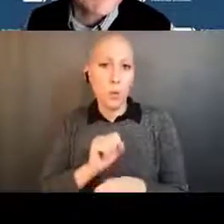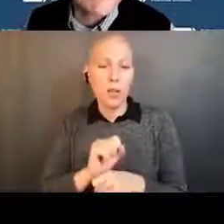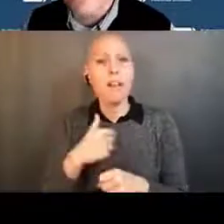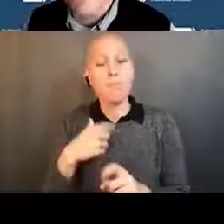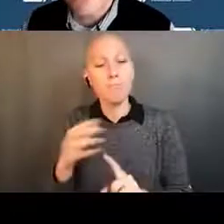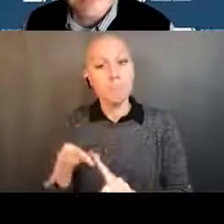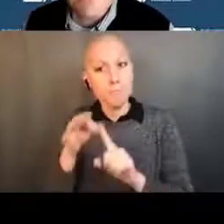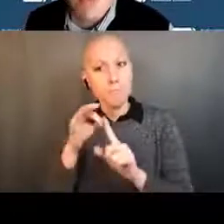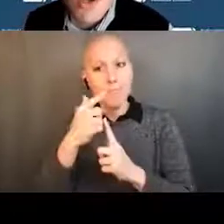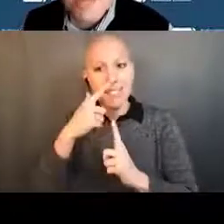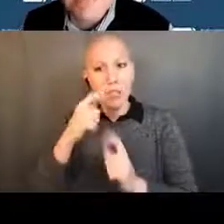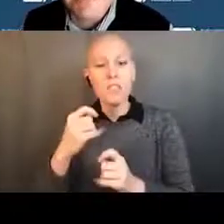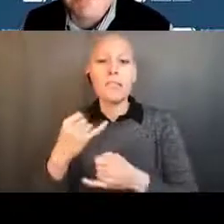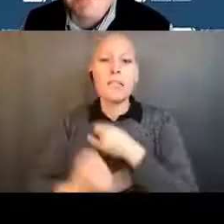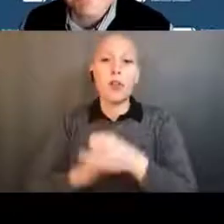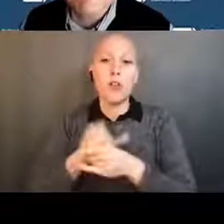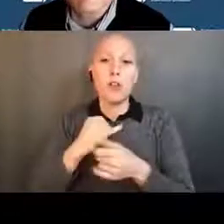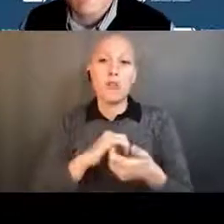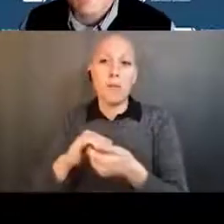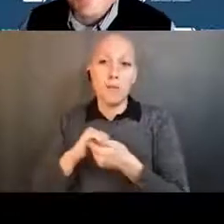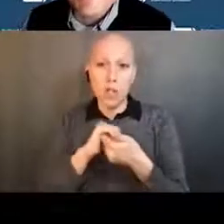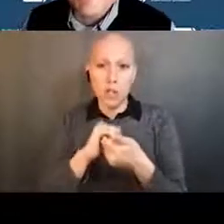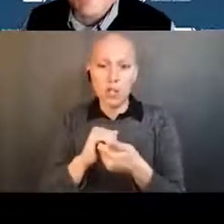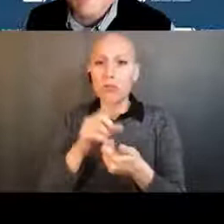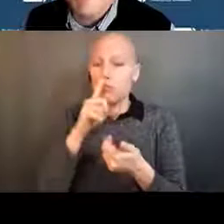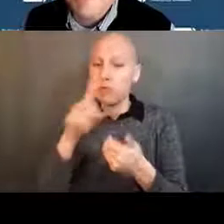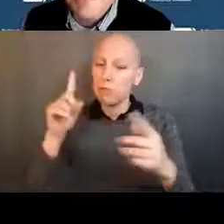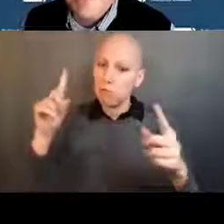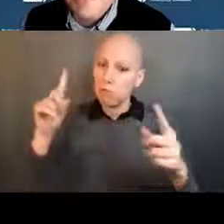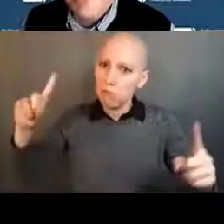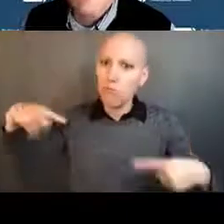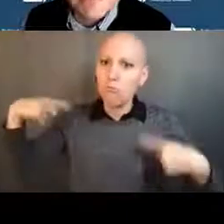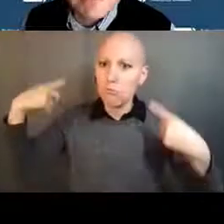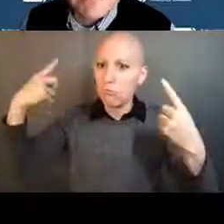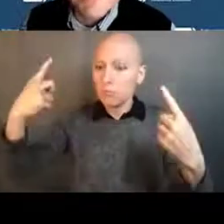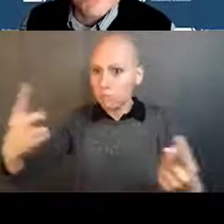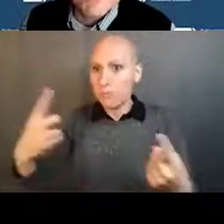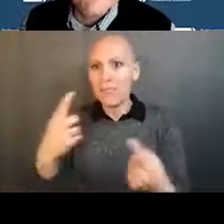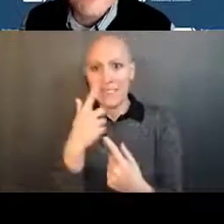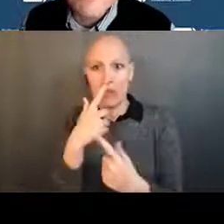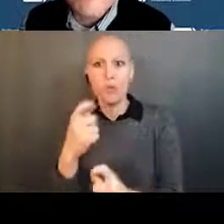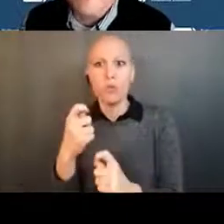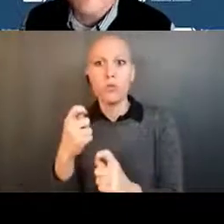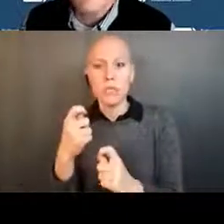this is a really long standing interest. And so several years ago,